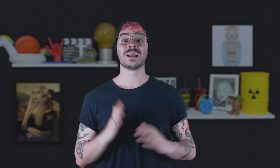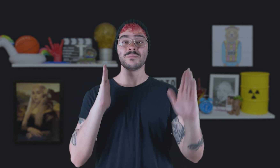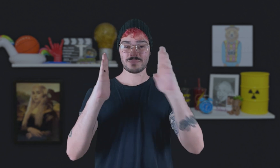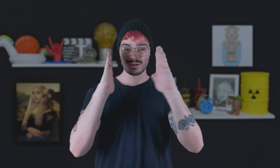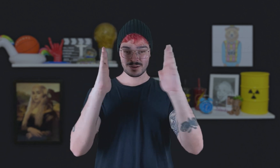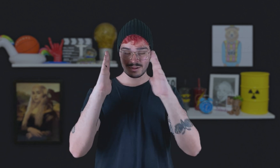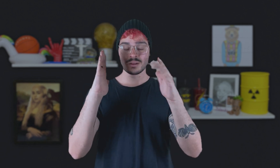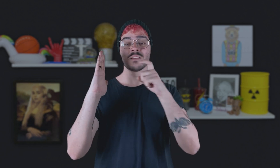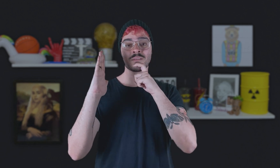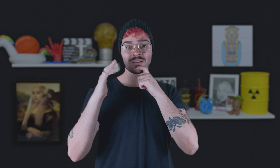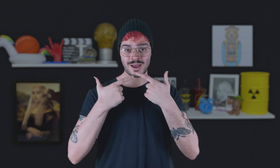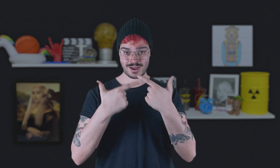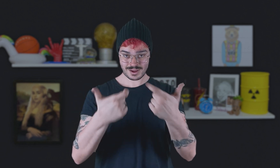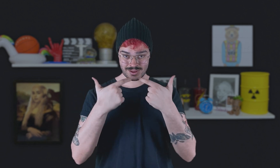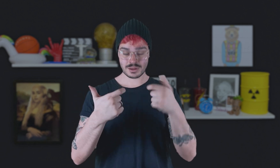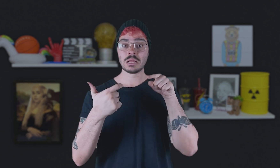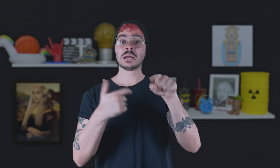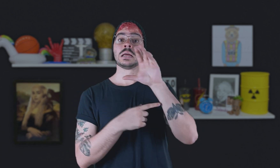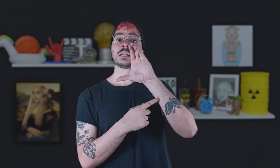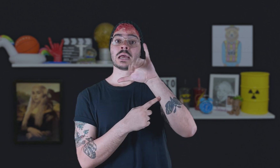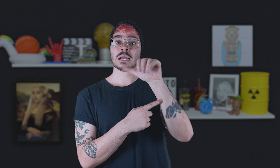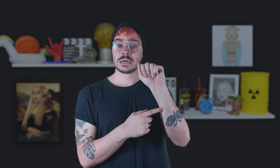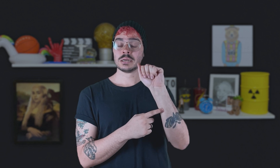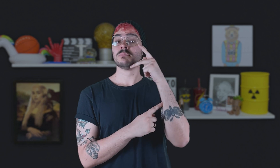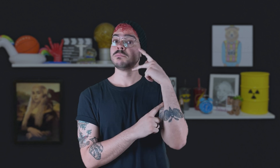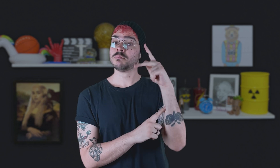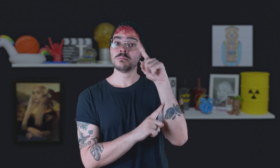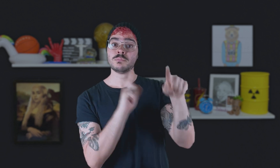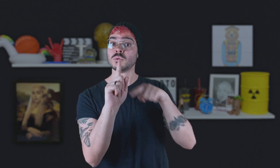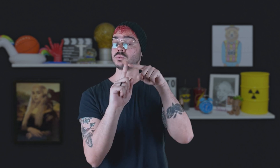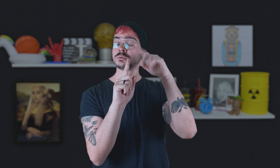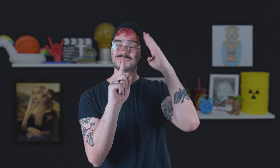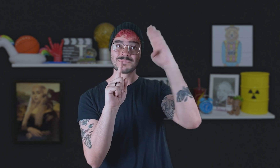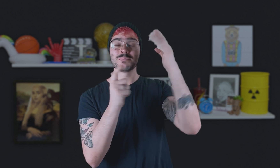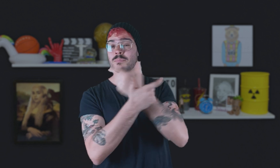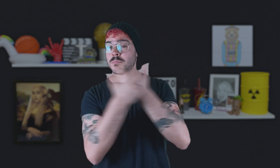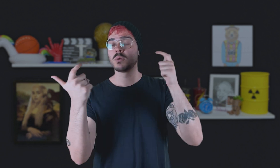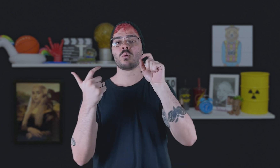During the Cold War, the CIA's main objective